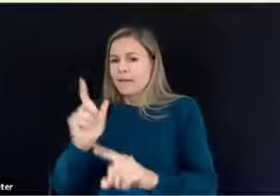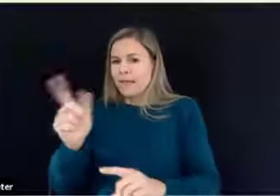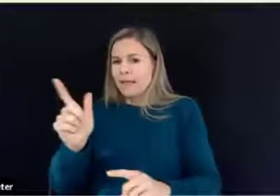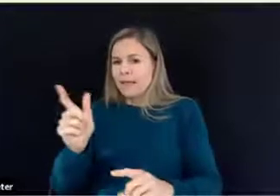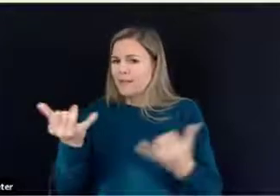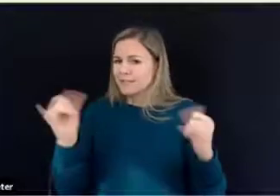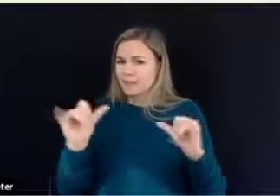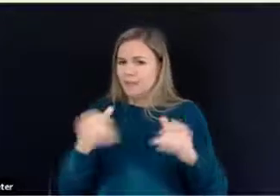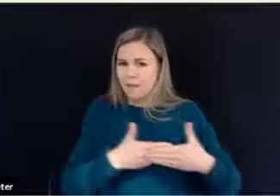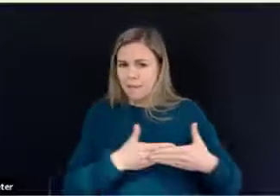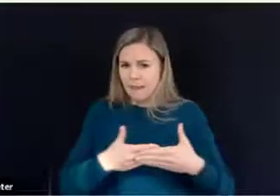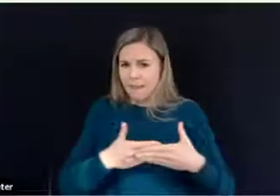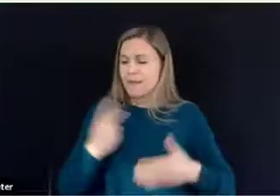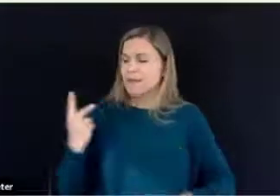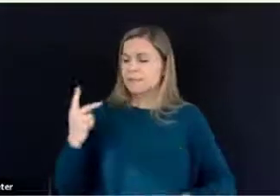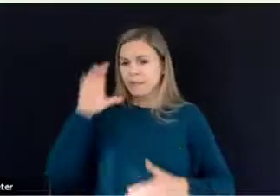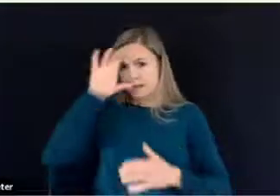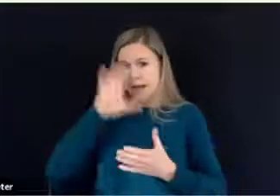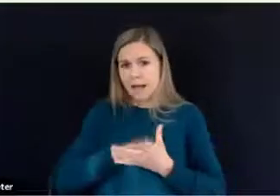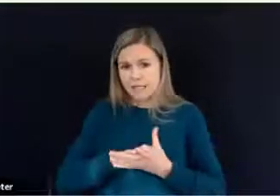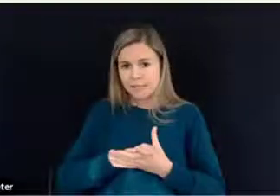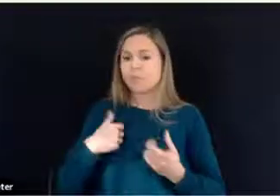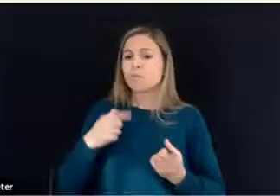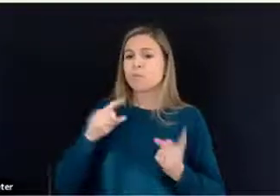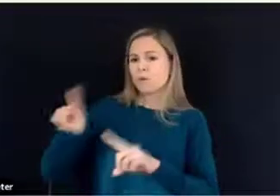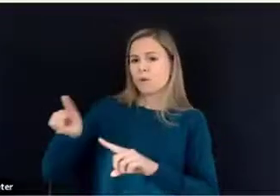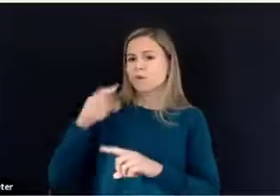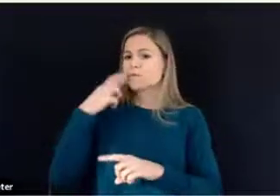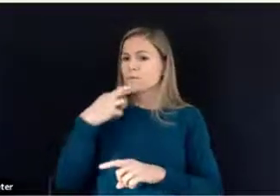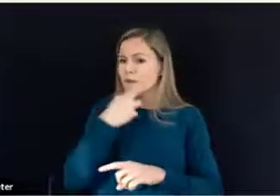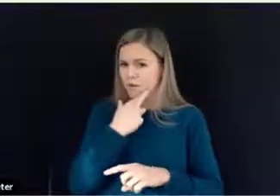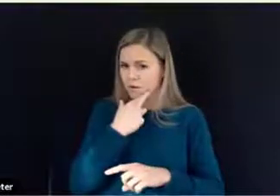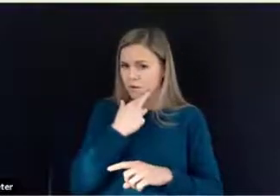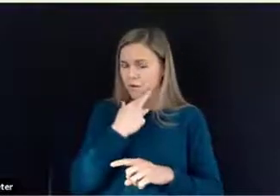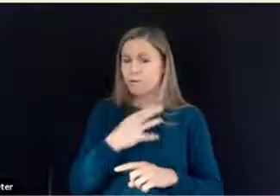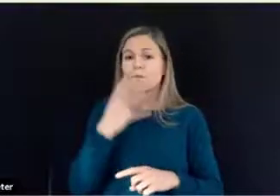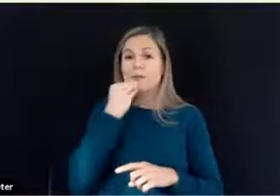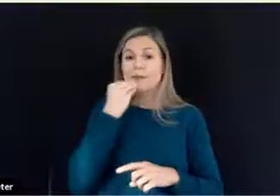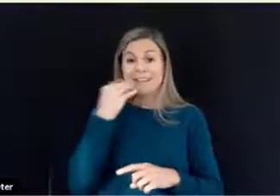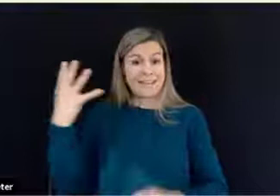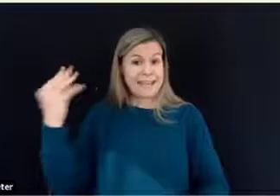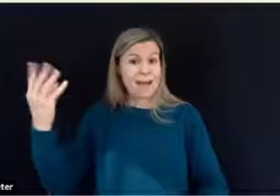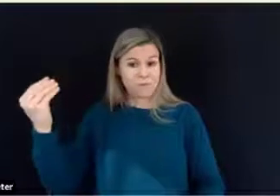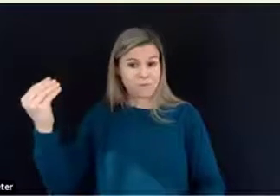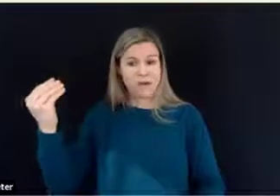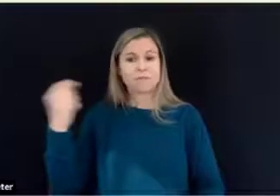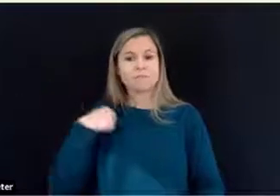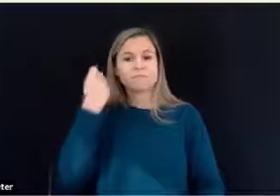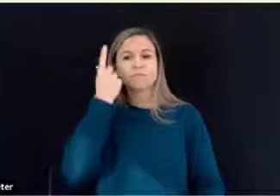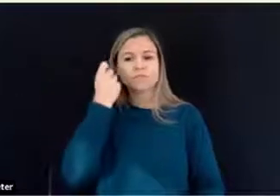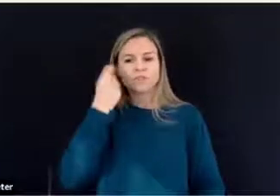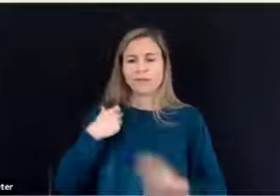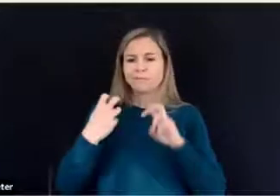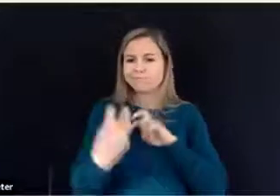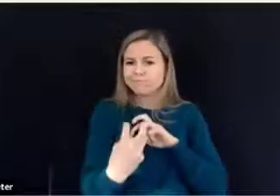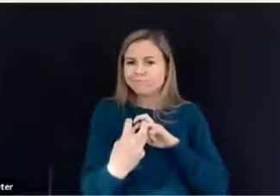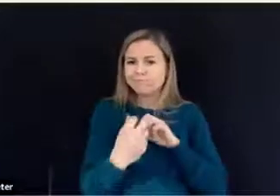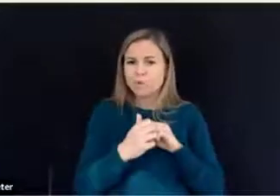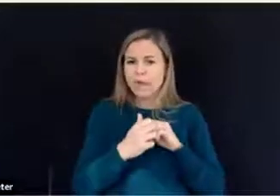My husband and I were at a restaurant eating outside close to a busy city street